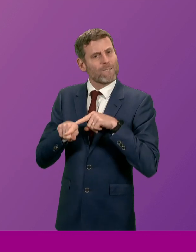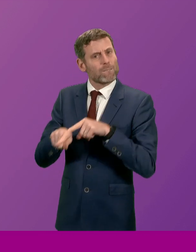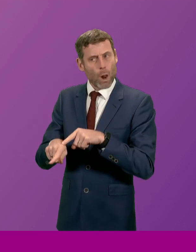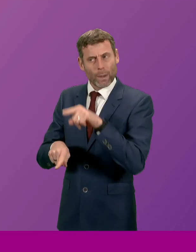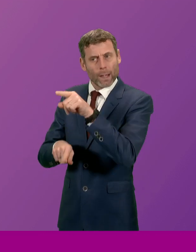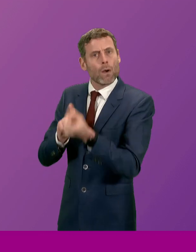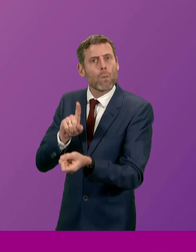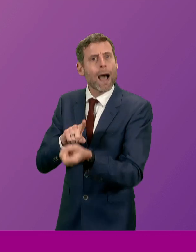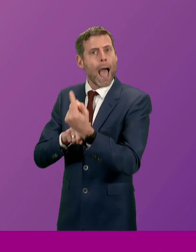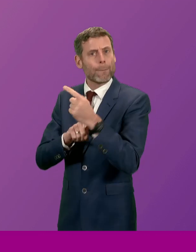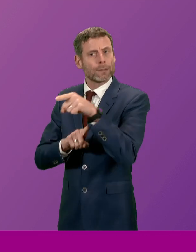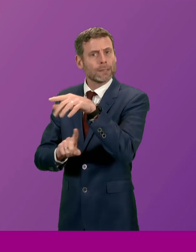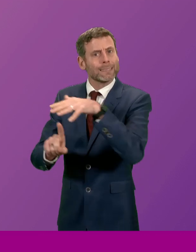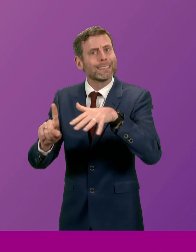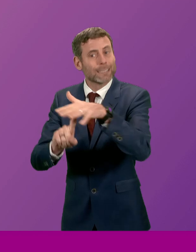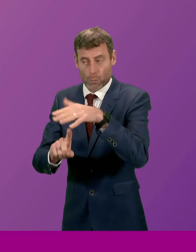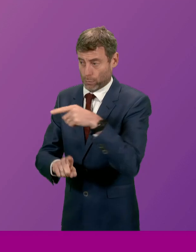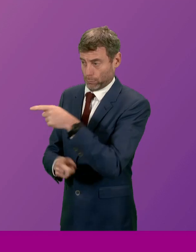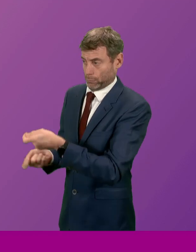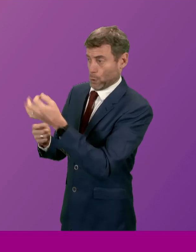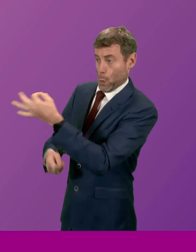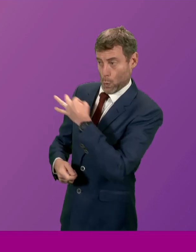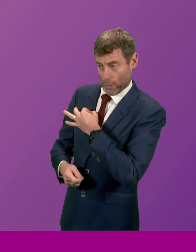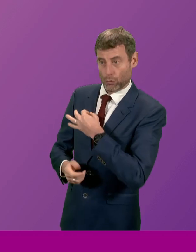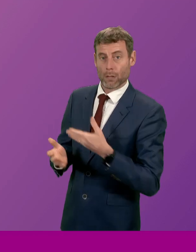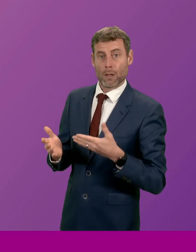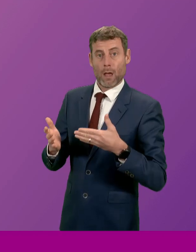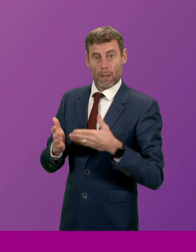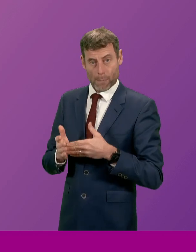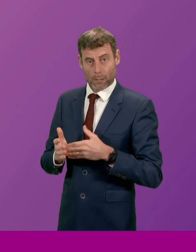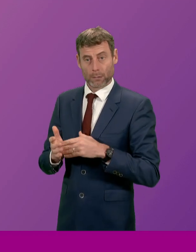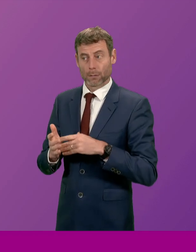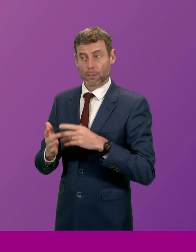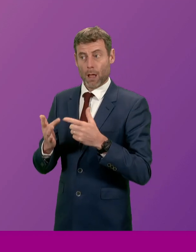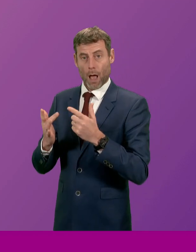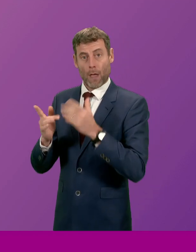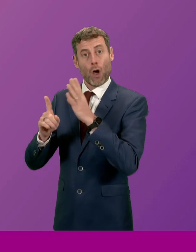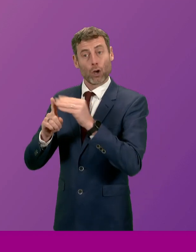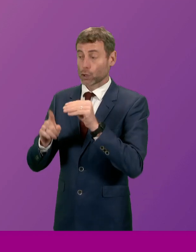by Mr Findlay and by Conservative members of Parliament. The Government has taken the view